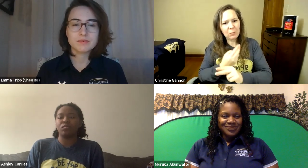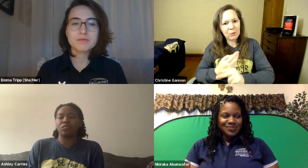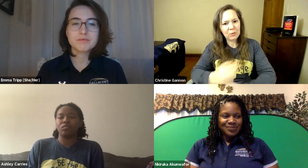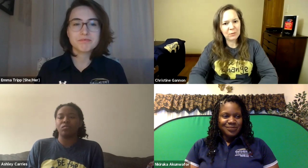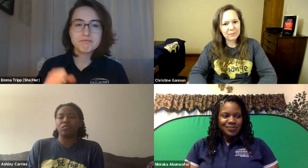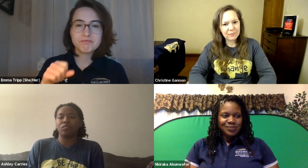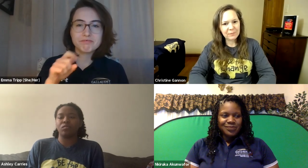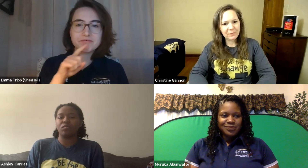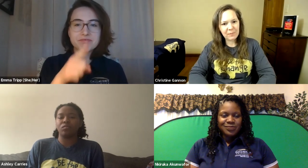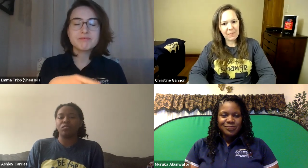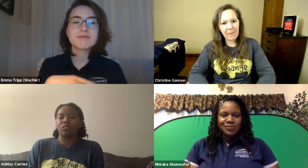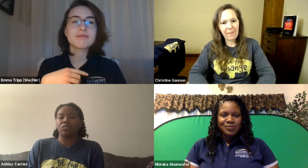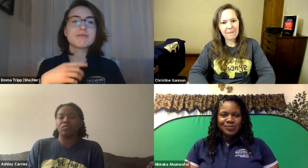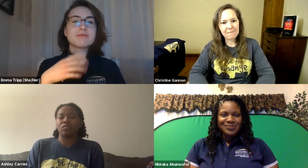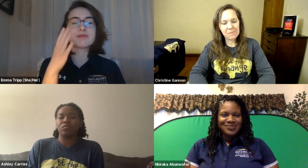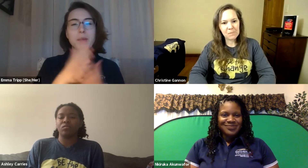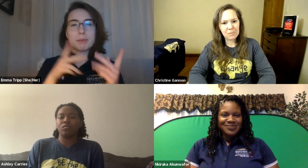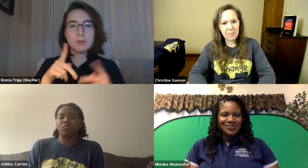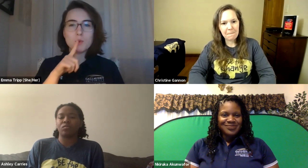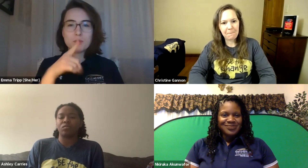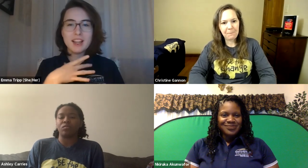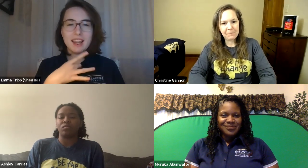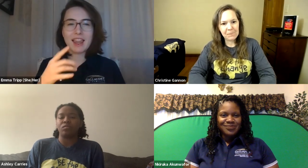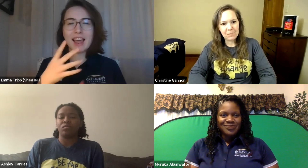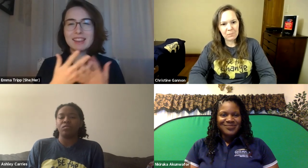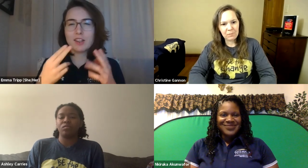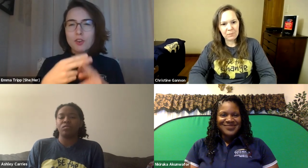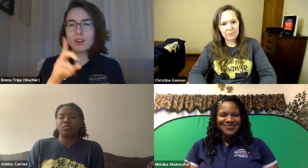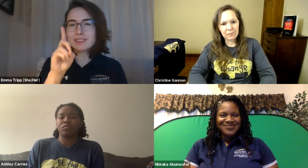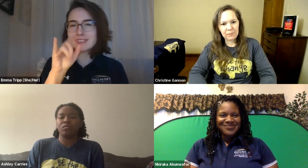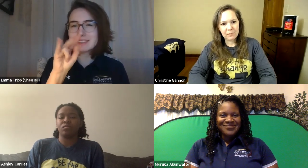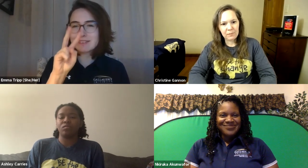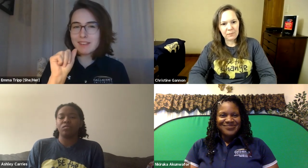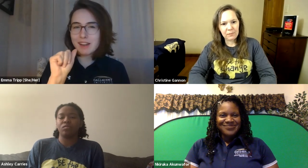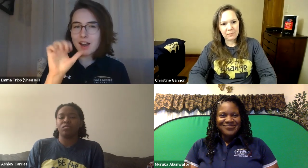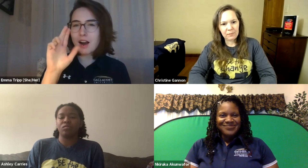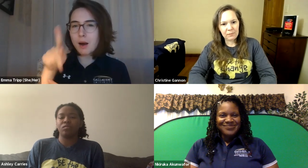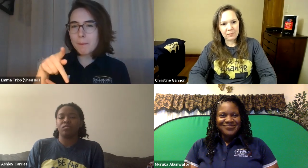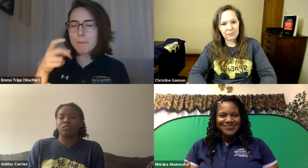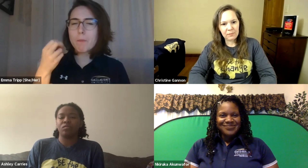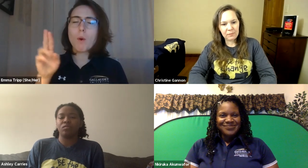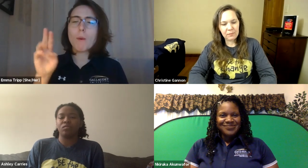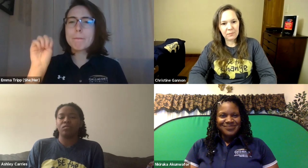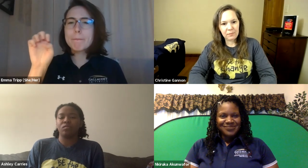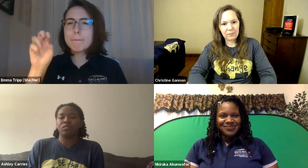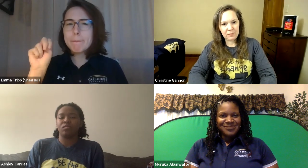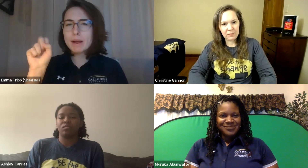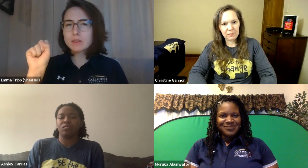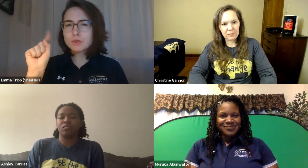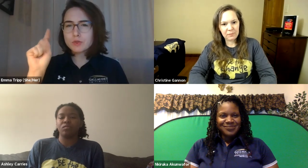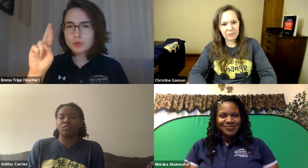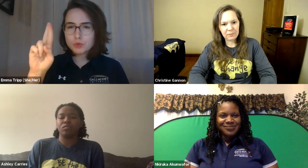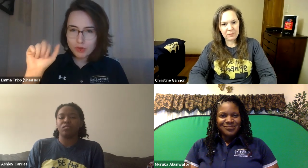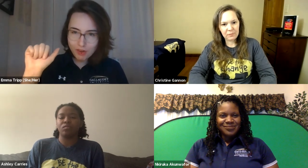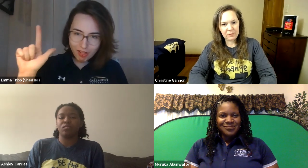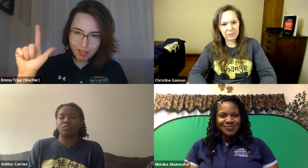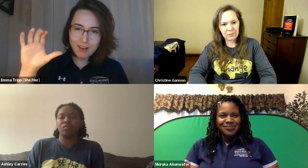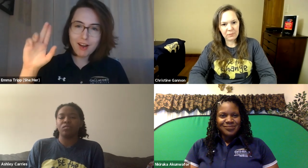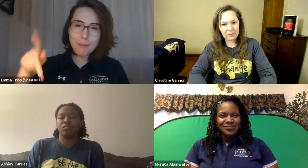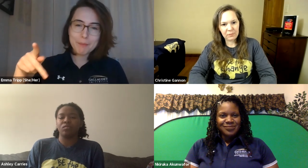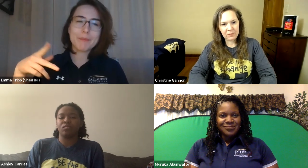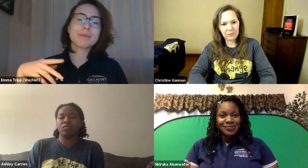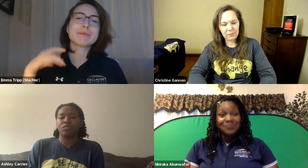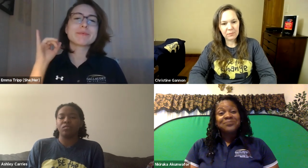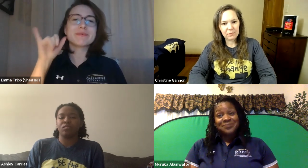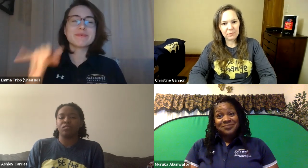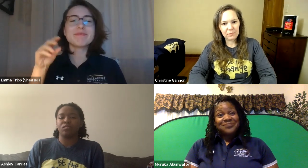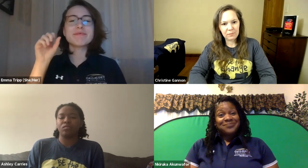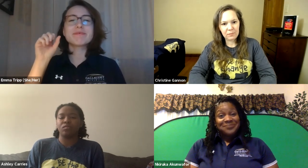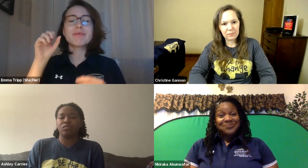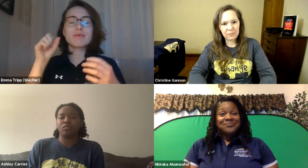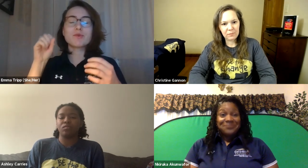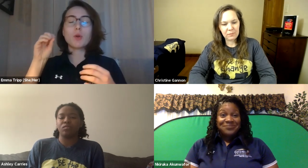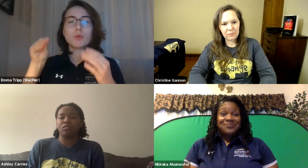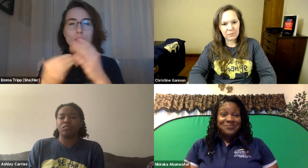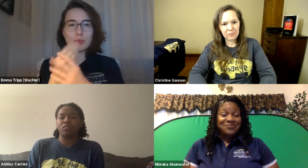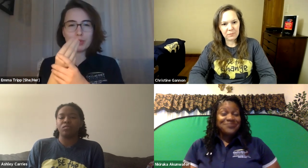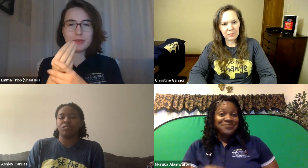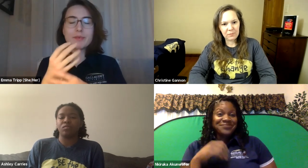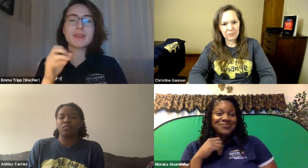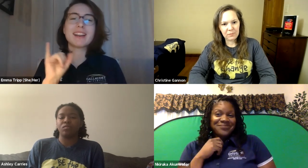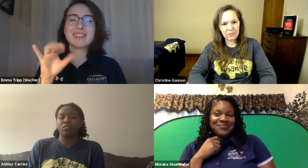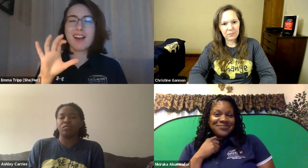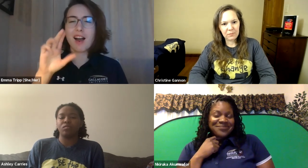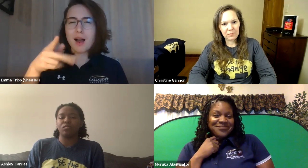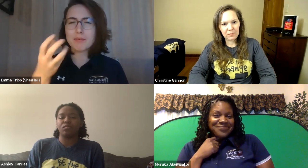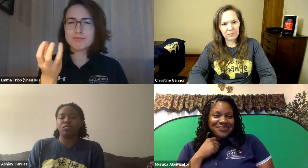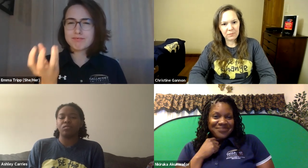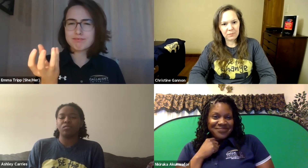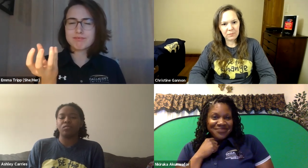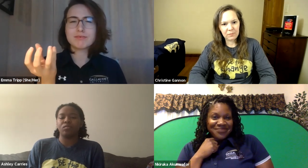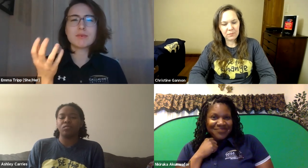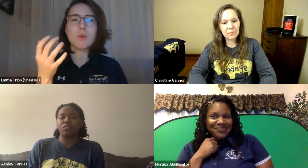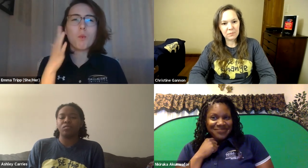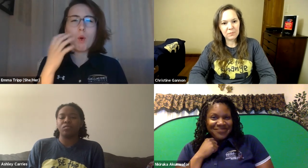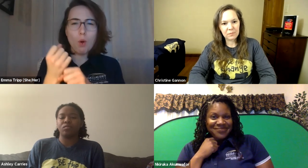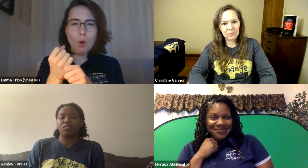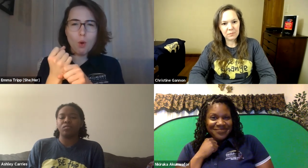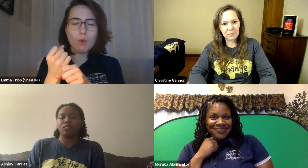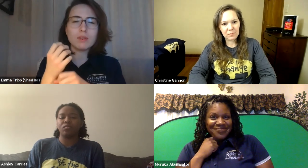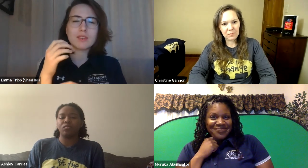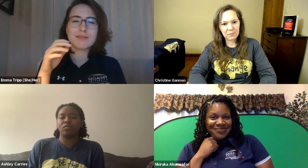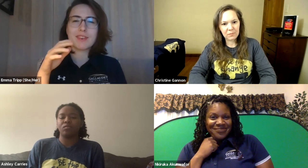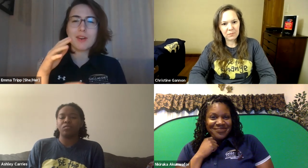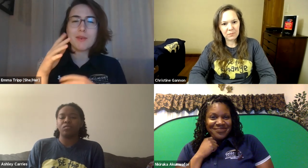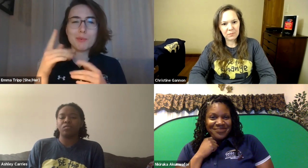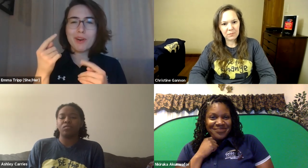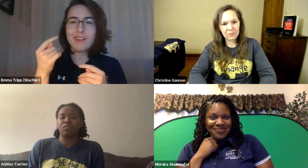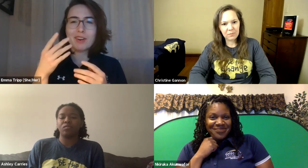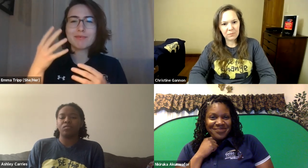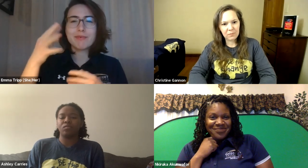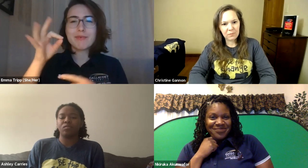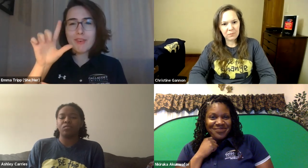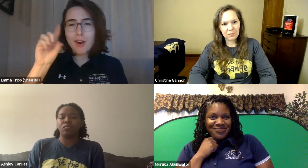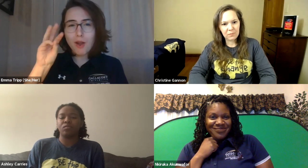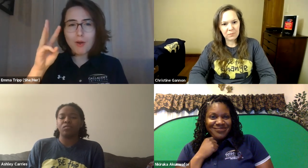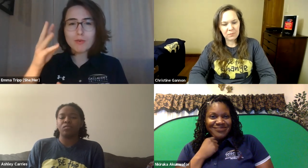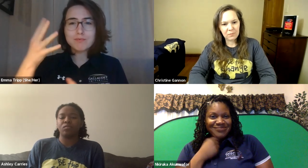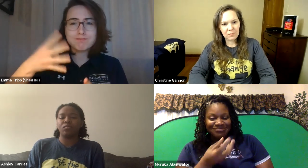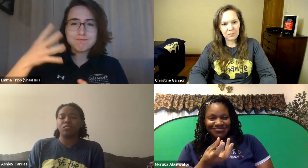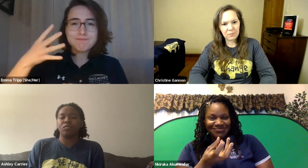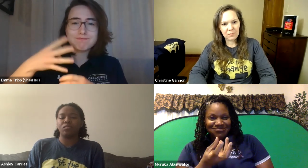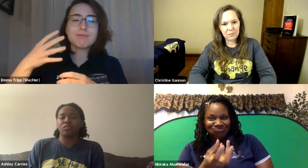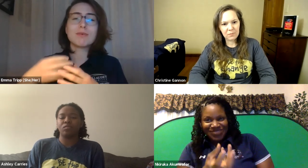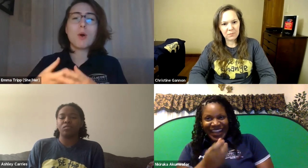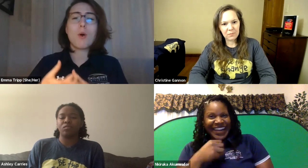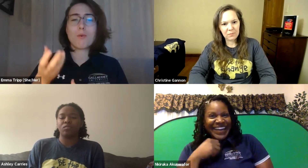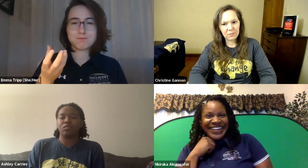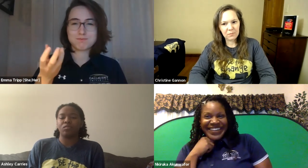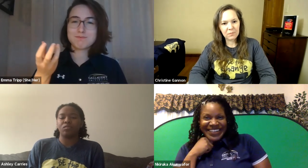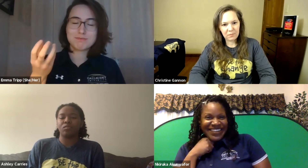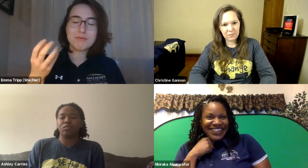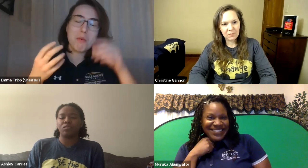> Yeah, sure. Some people really like something called Diva Cups, or menstrual cups. That is inserted into the vagina. It is like a cup, it will hold your flow.